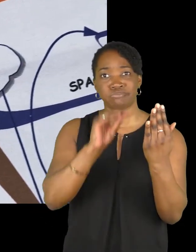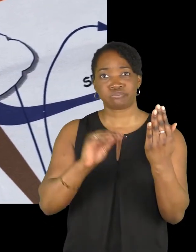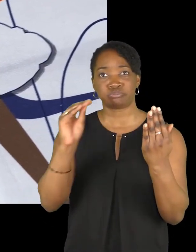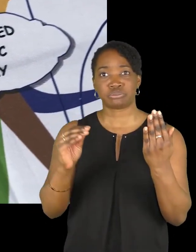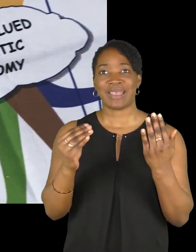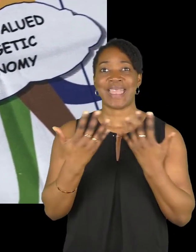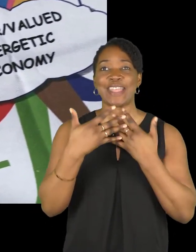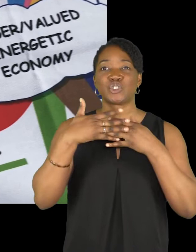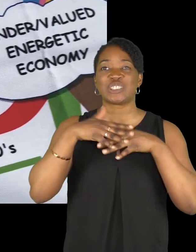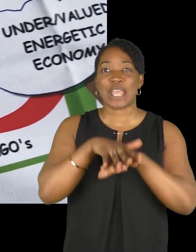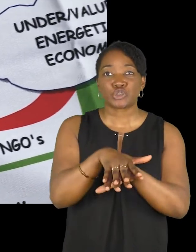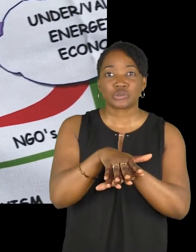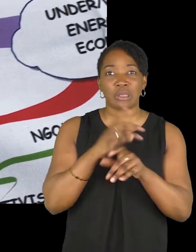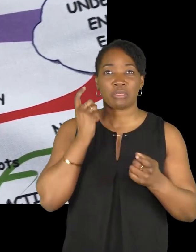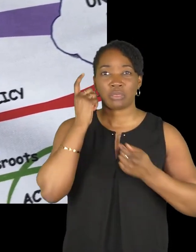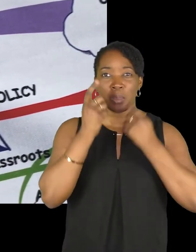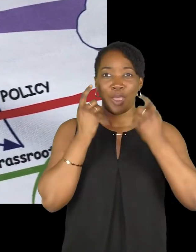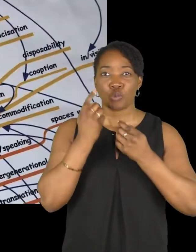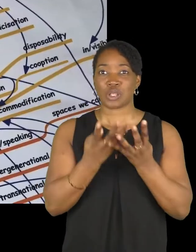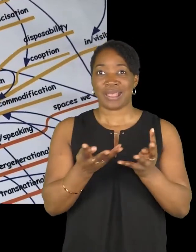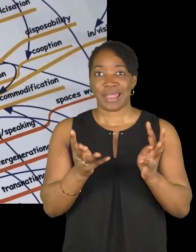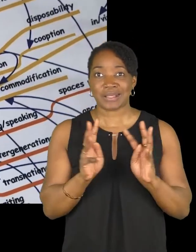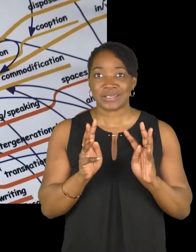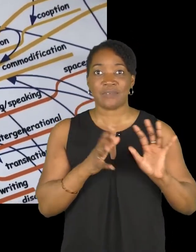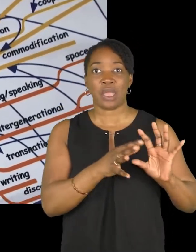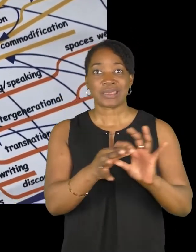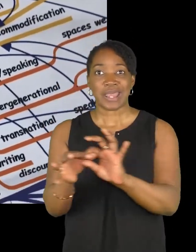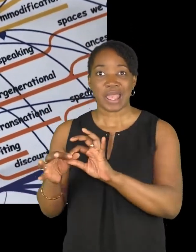you know, and think through collectivity, connectivity, but also the problems that